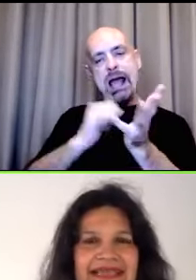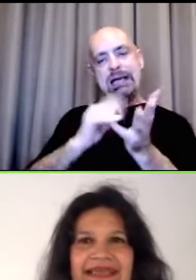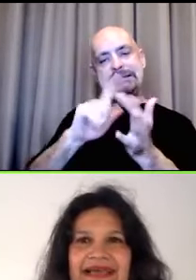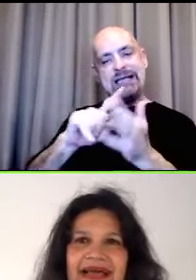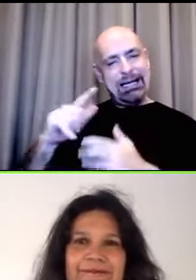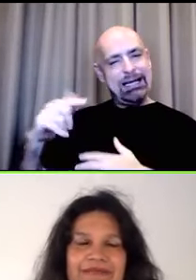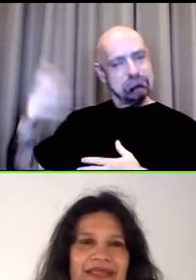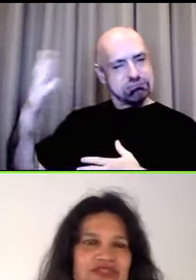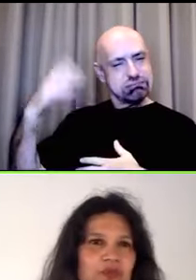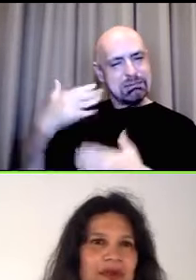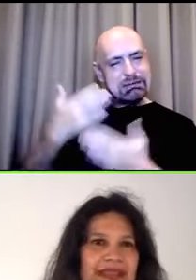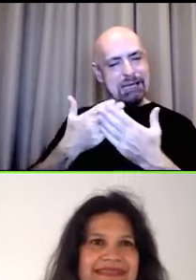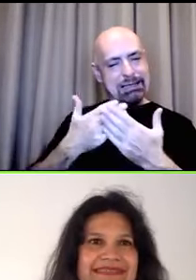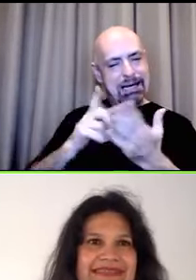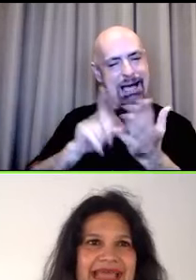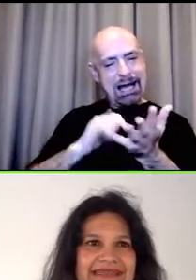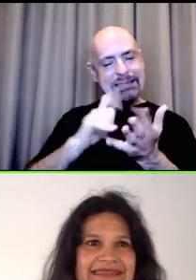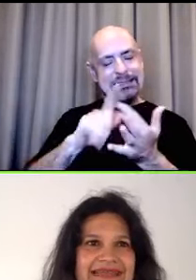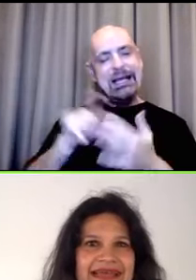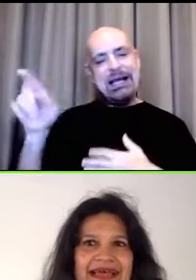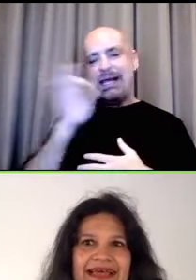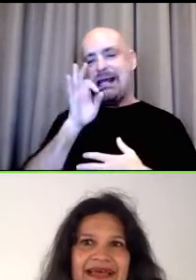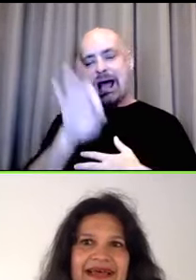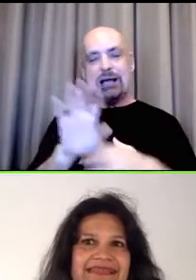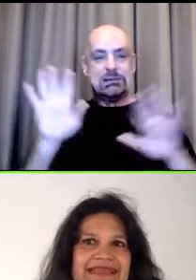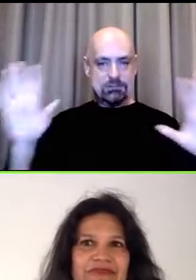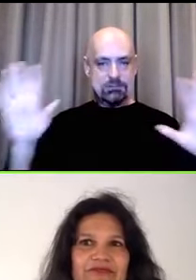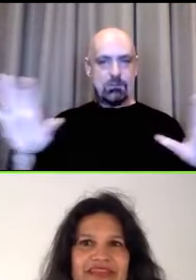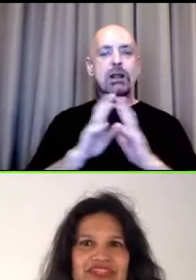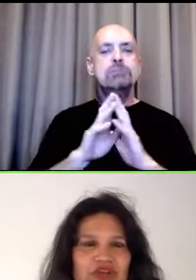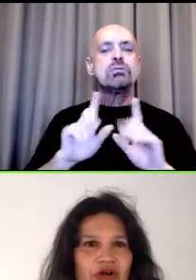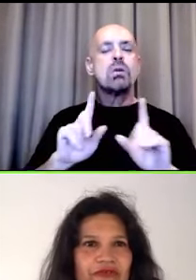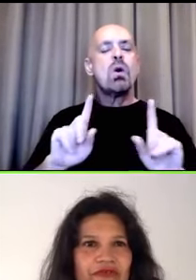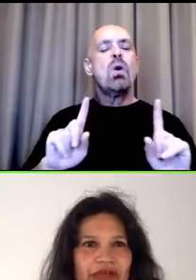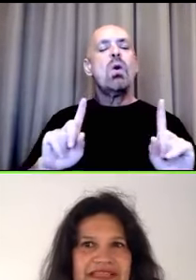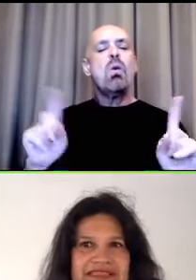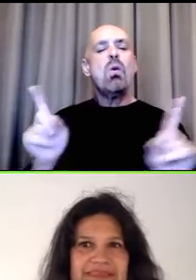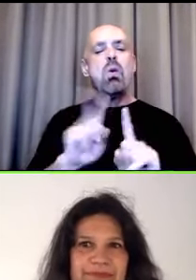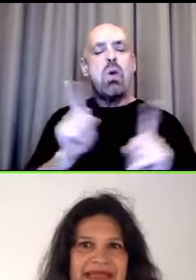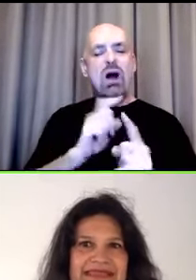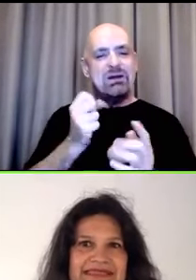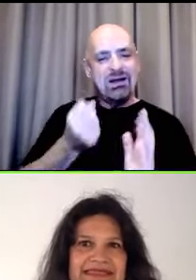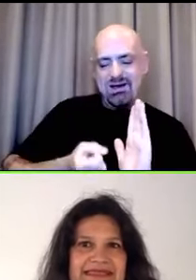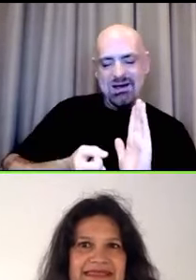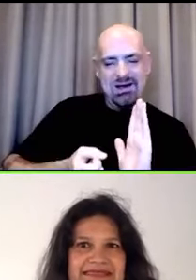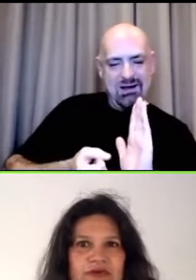and in a time when authoritarian governments